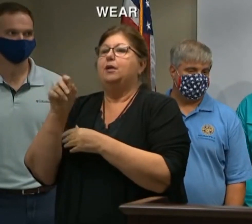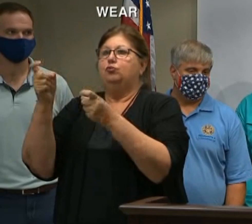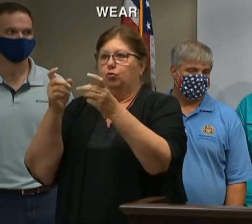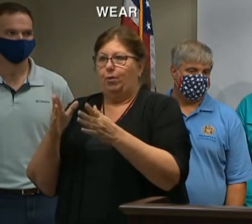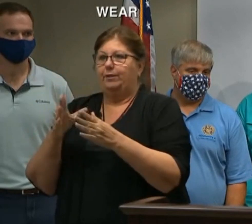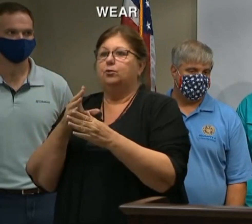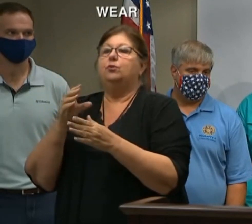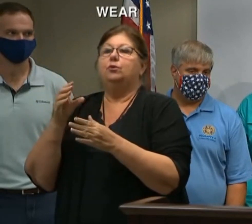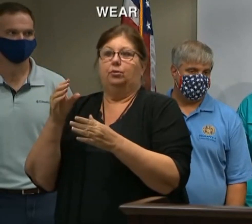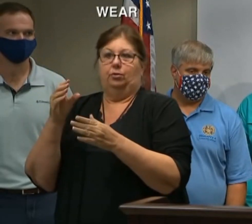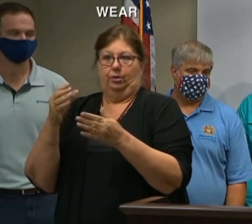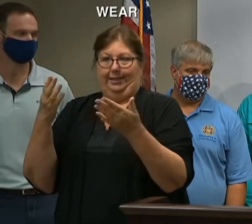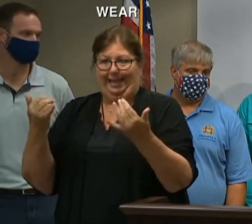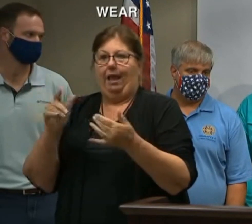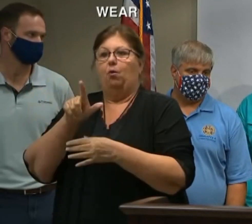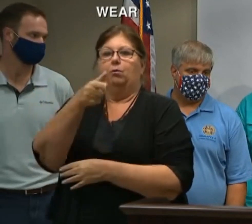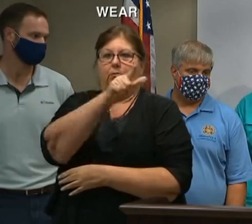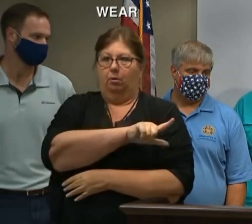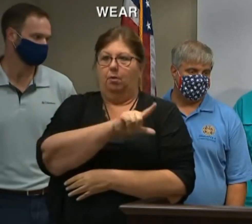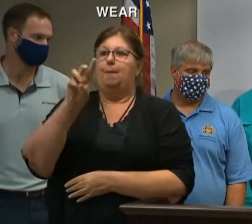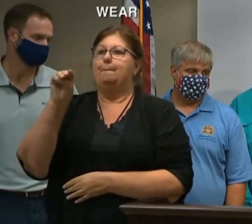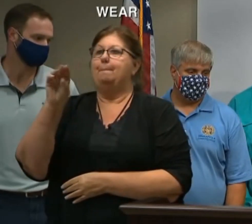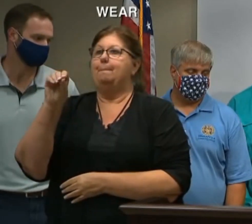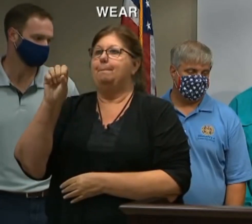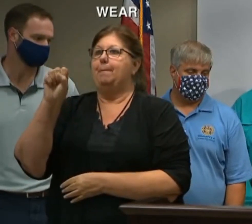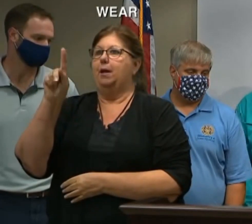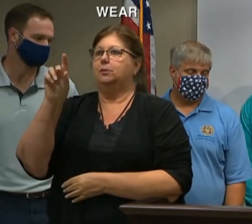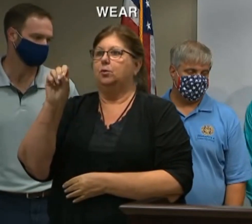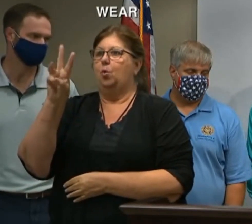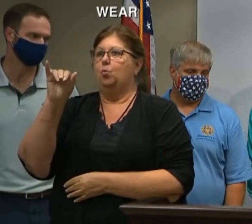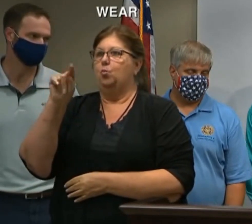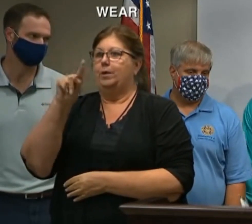hand it over to director moskowitz for his report